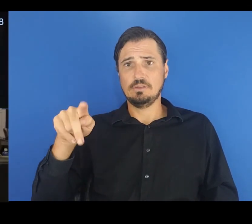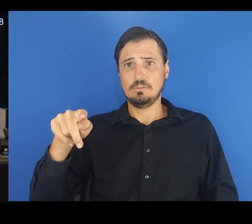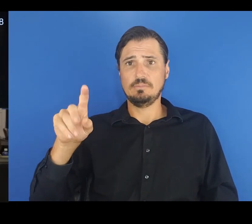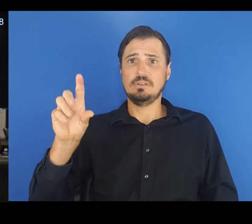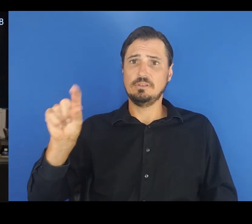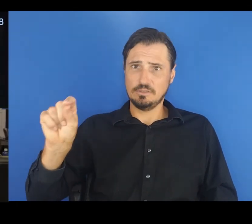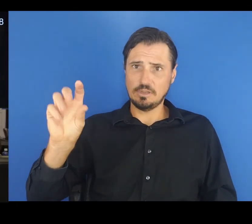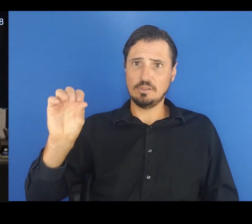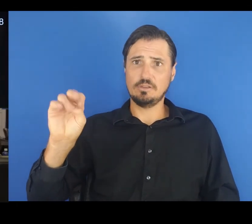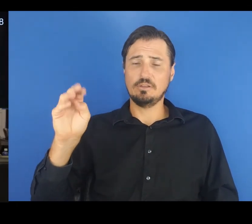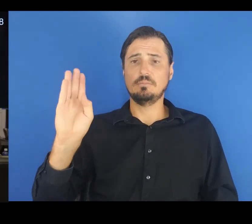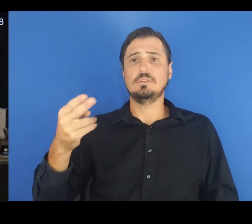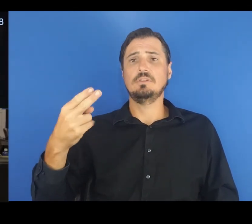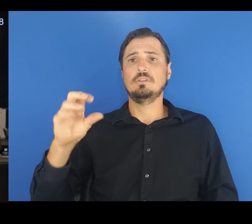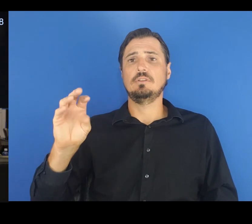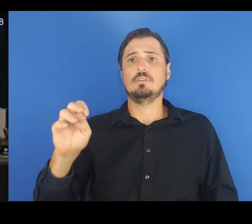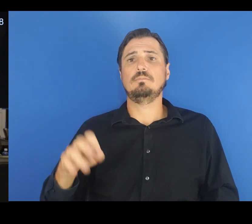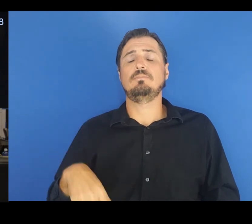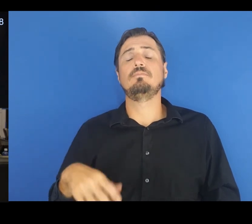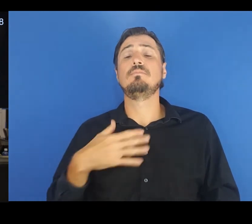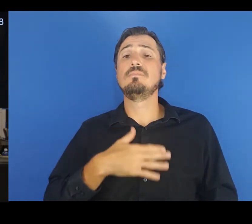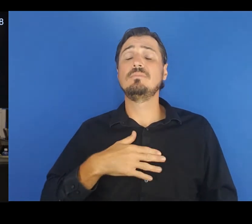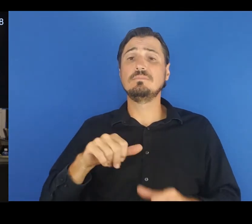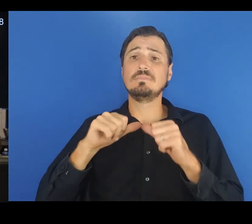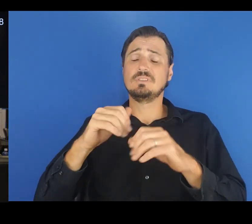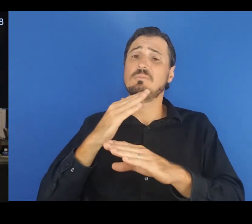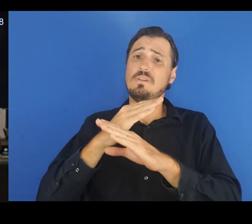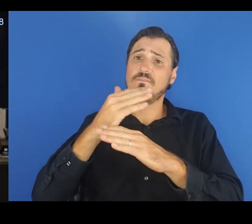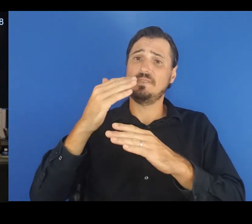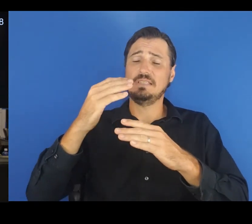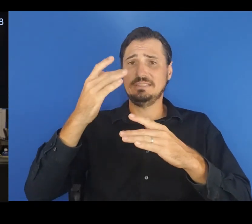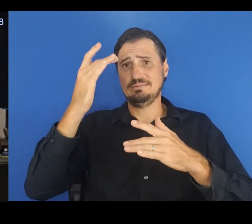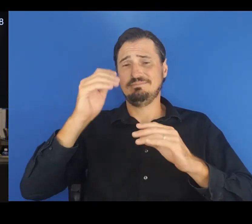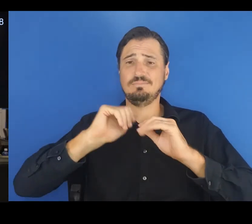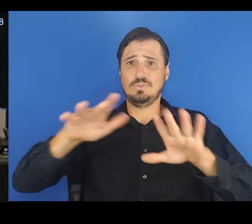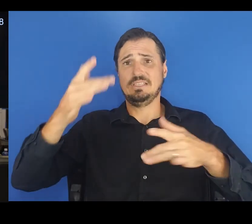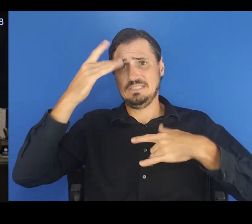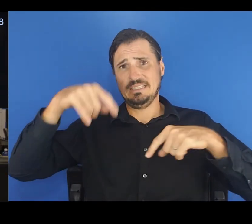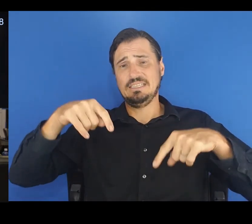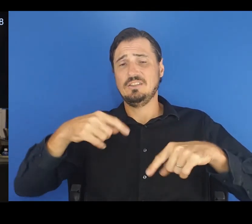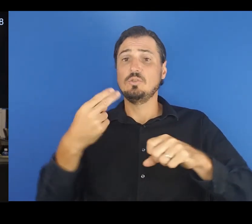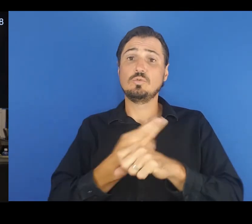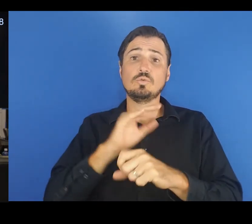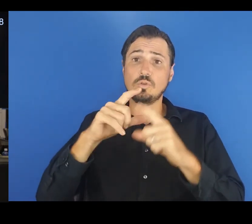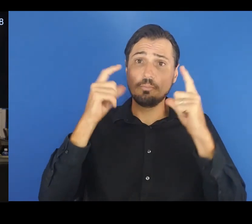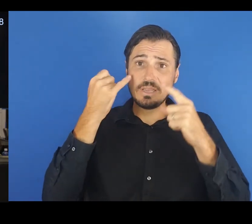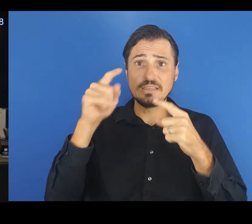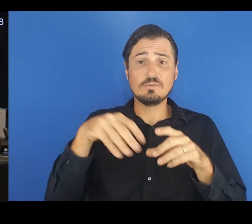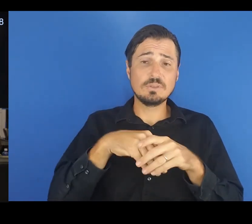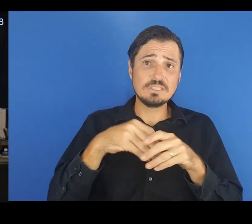Please continue to help prevent the spread of COVID-19 on our island. Wear your masks when indoors.